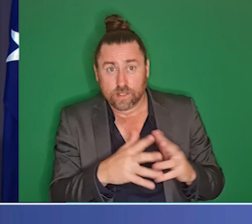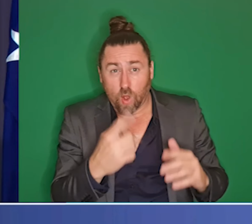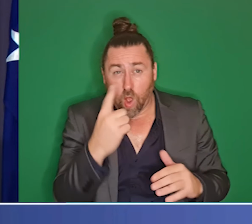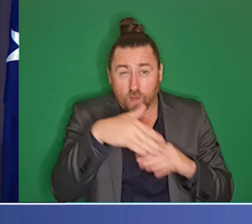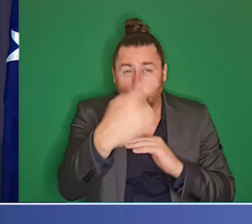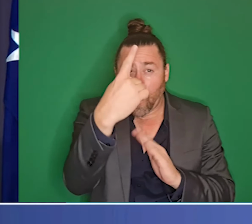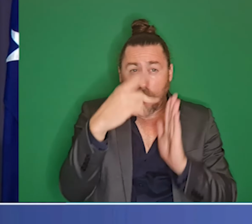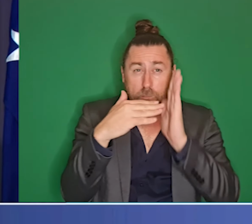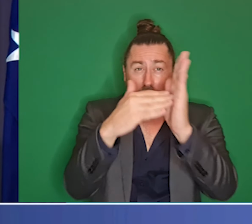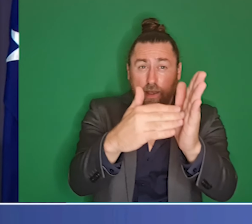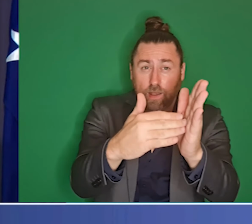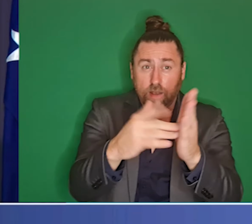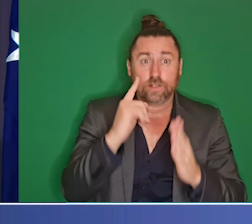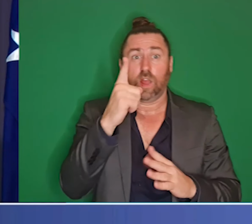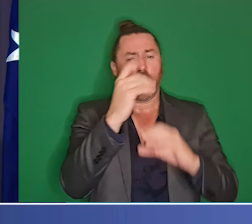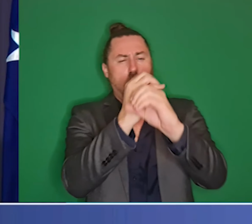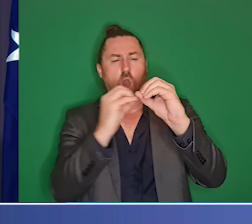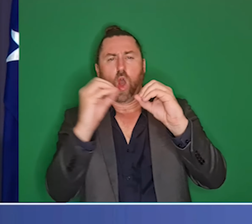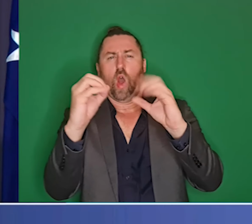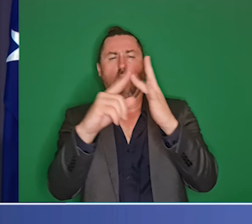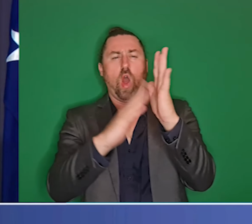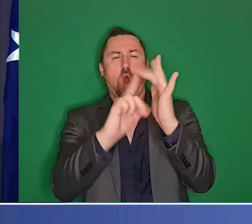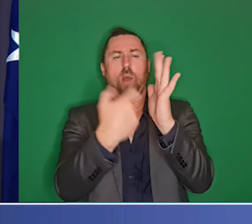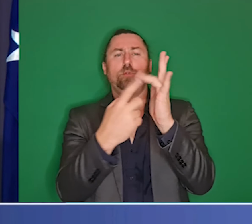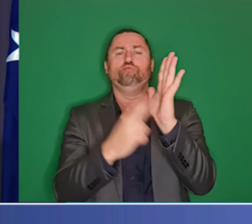We do know with the Omicron variant that it is less severe.